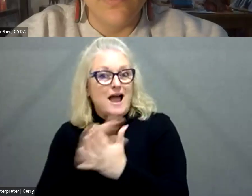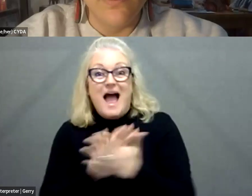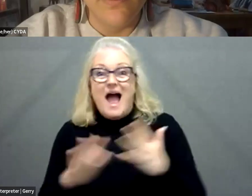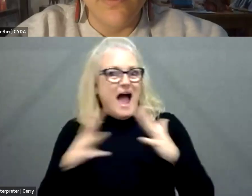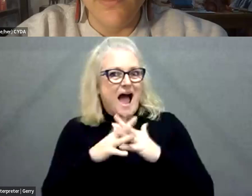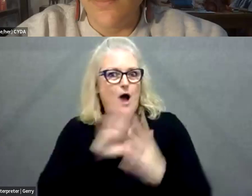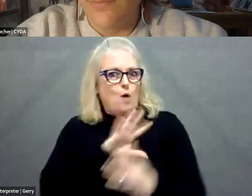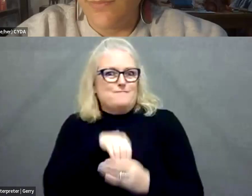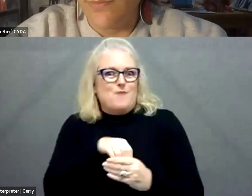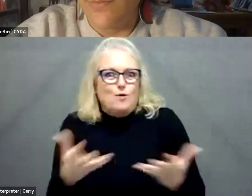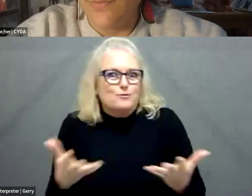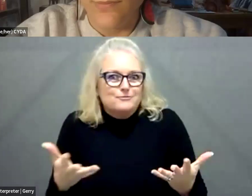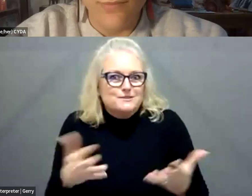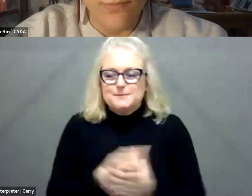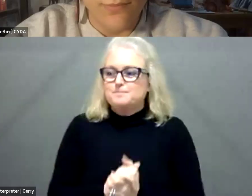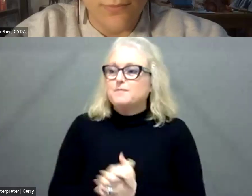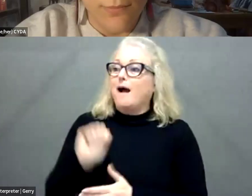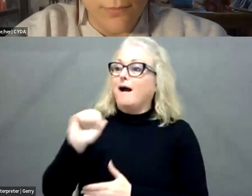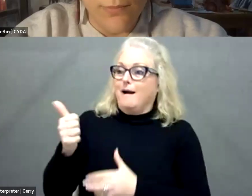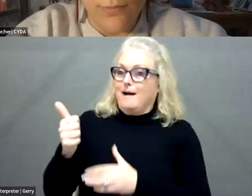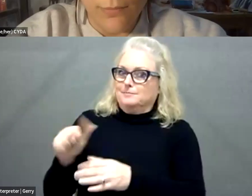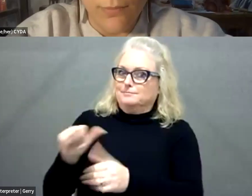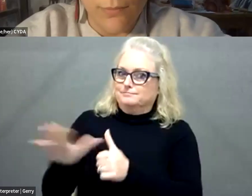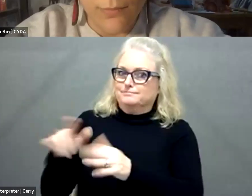That's a great question. I think there are so many different ways you can do this and